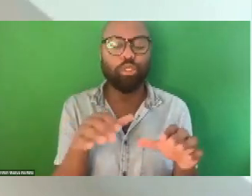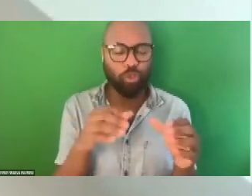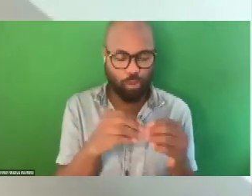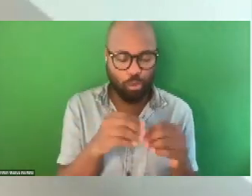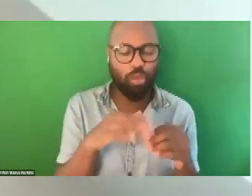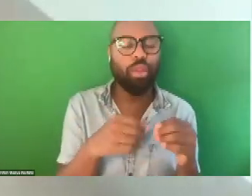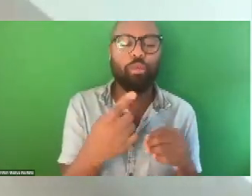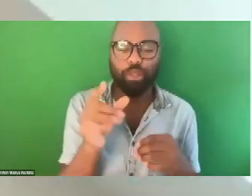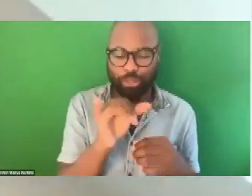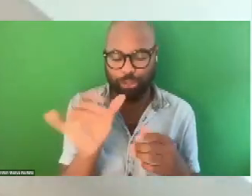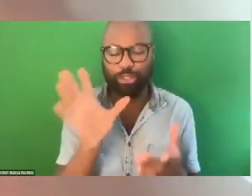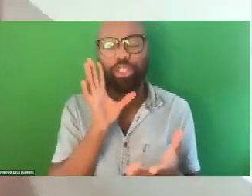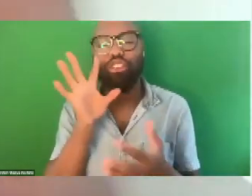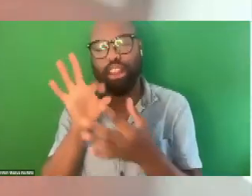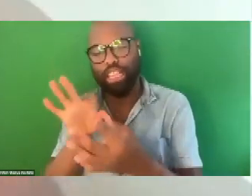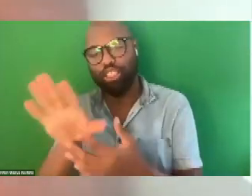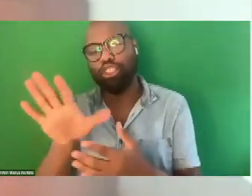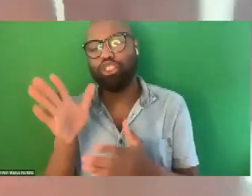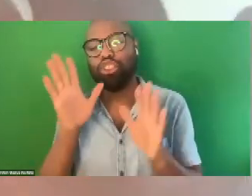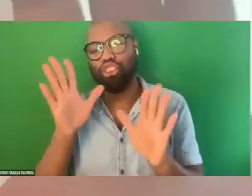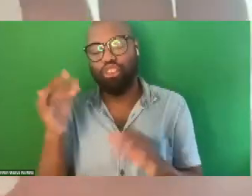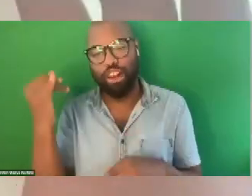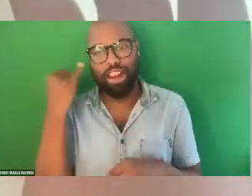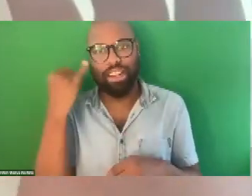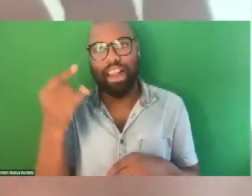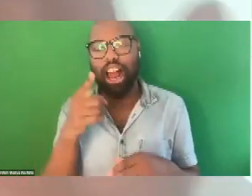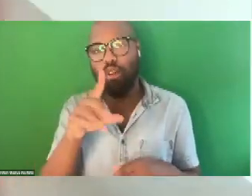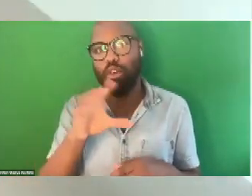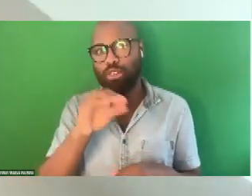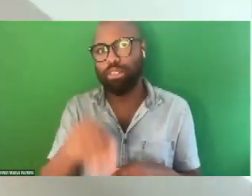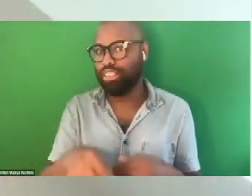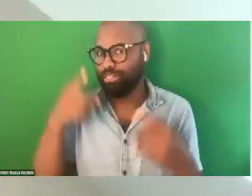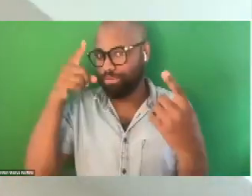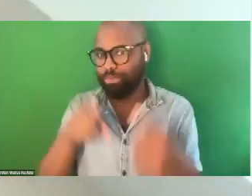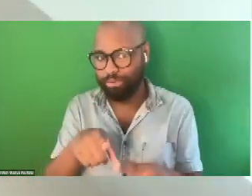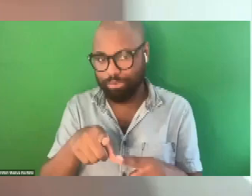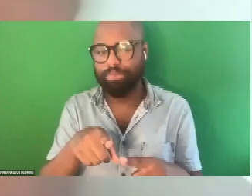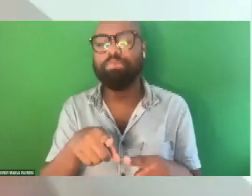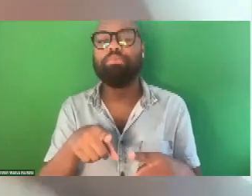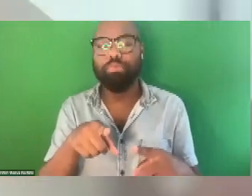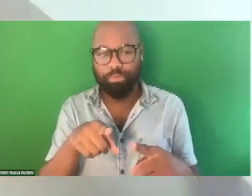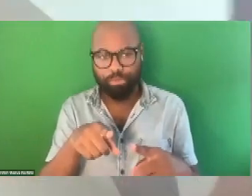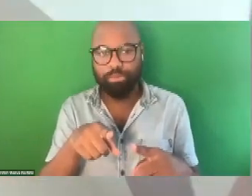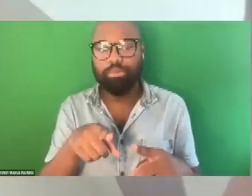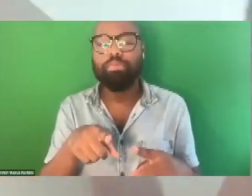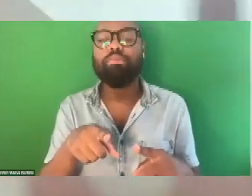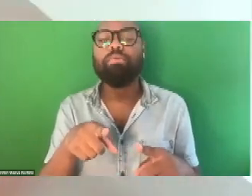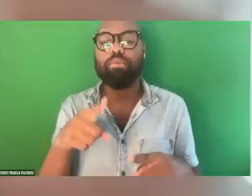Because I 100% agree that the black box of what